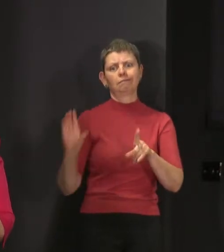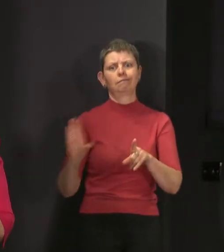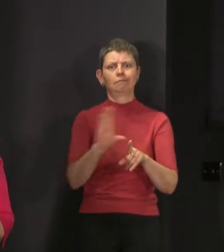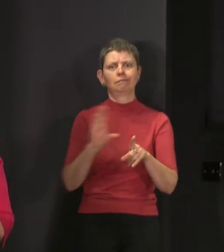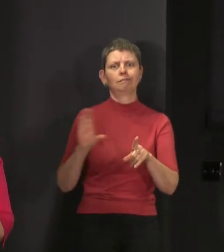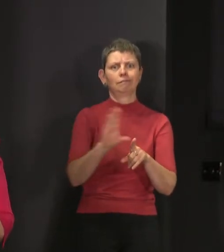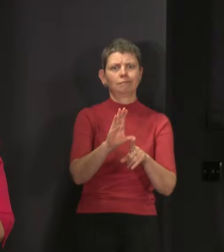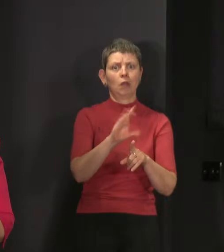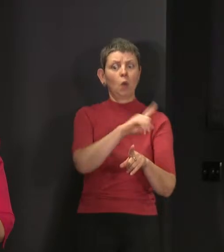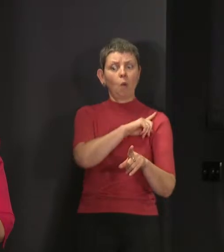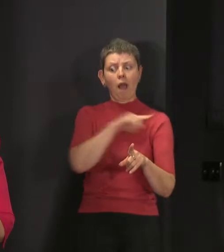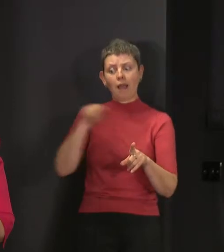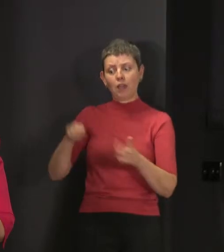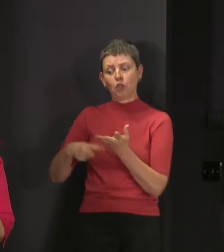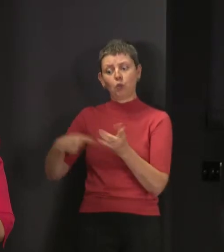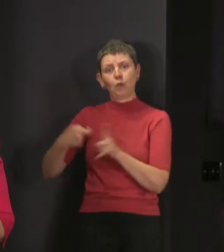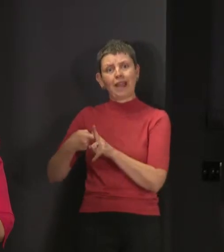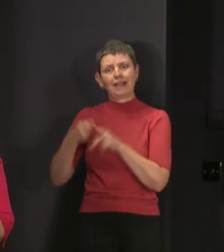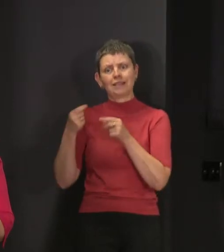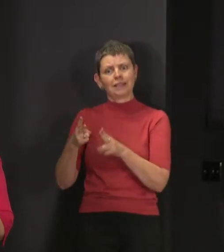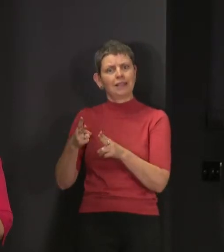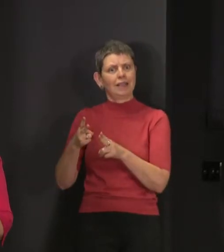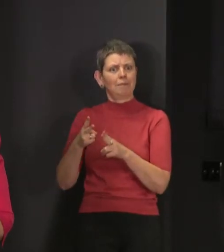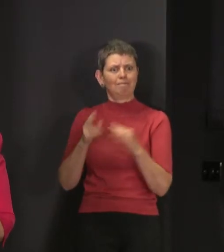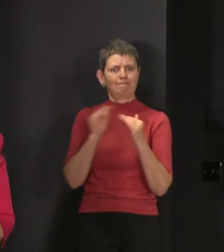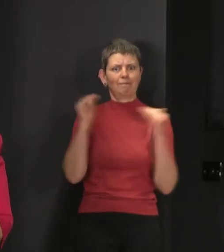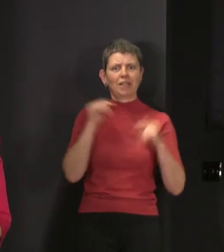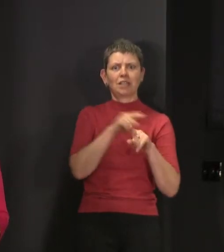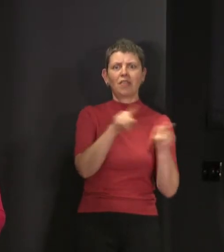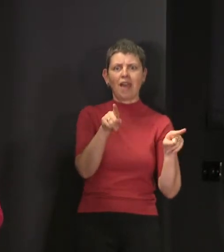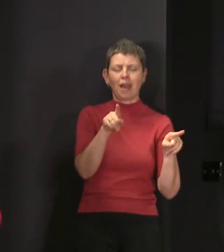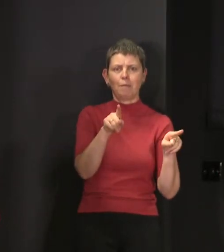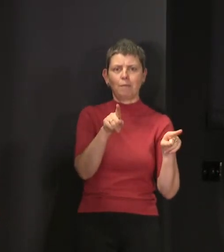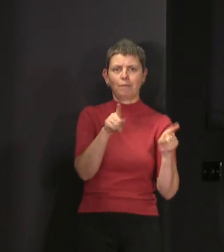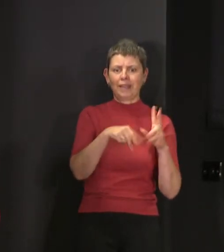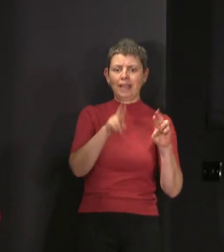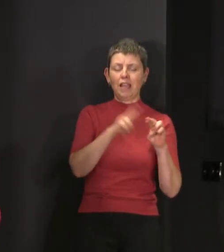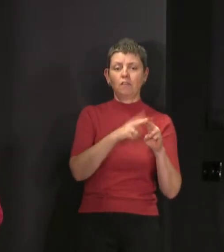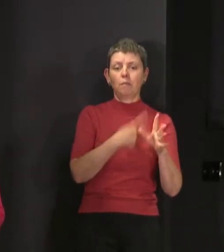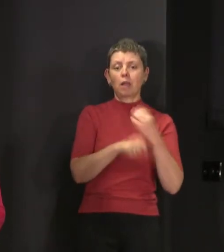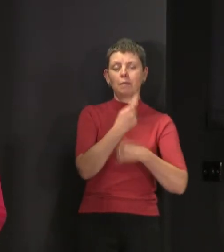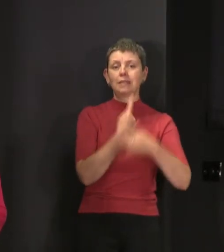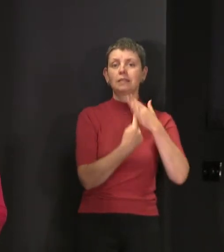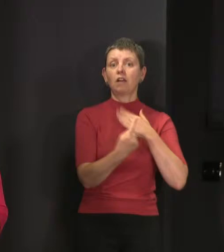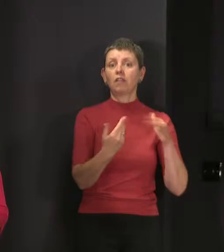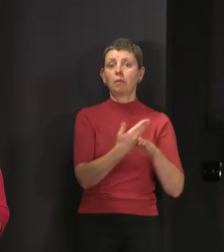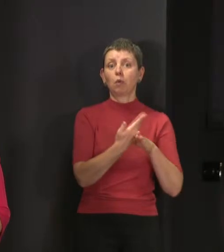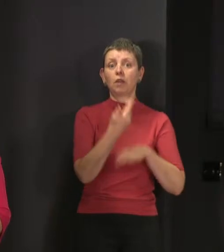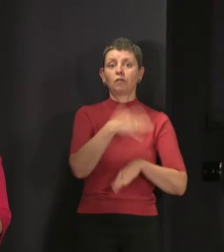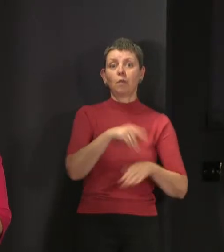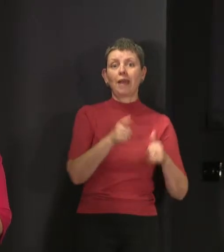inaccessible to people who had become self-employed since April 2019. In response to calls from business and to